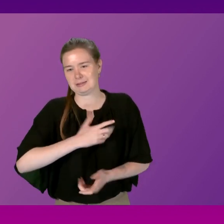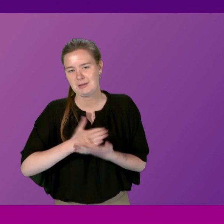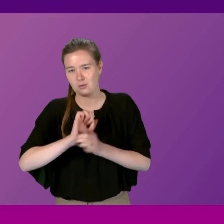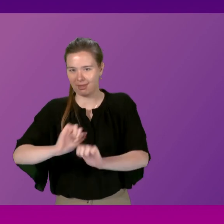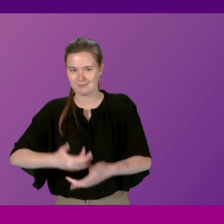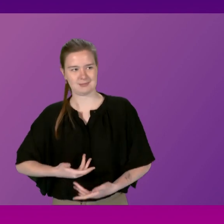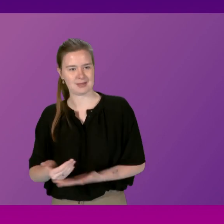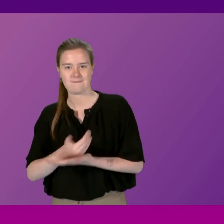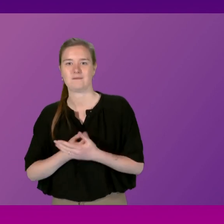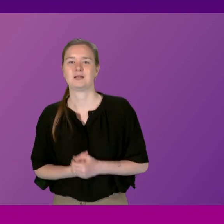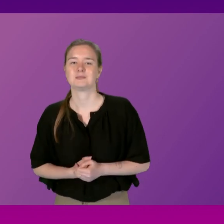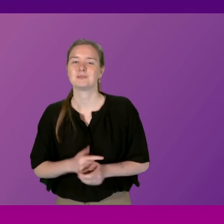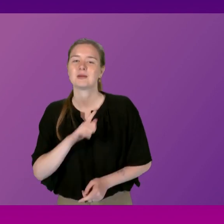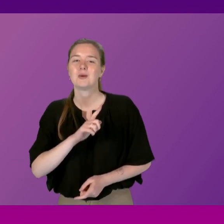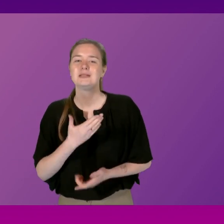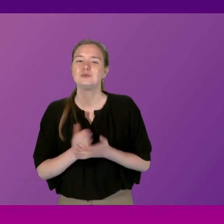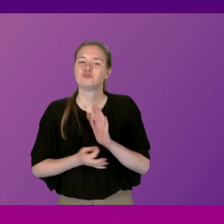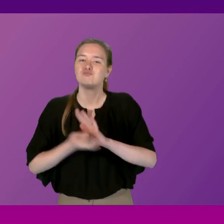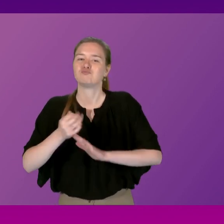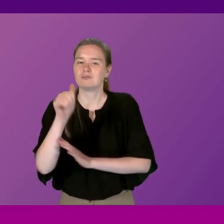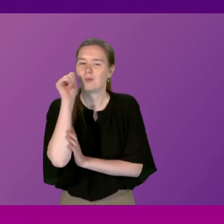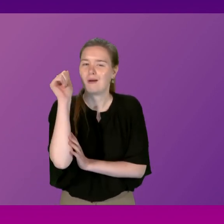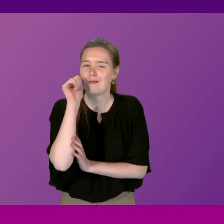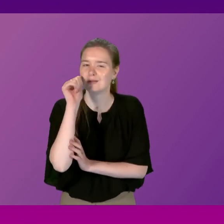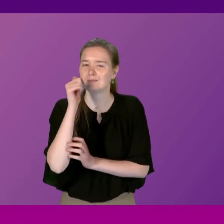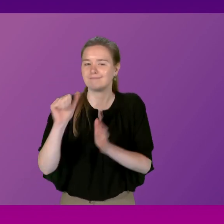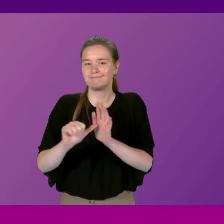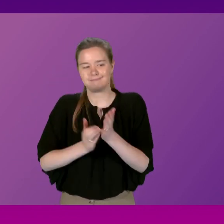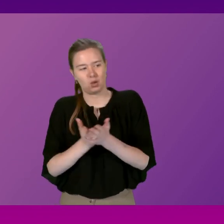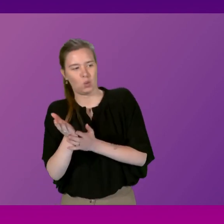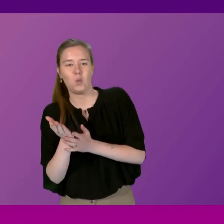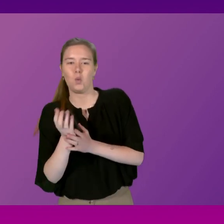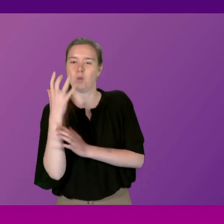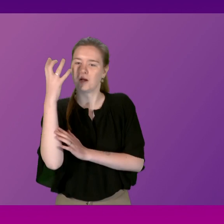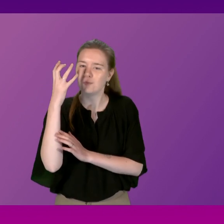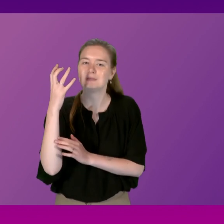We need to increase awareness of such difficulties across Government and public bodies so that,